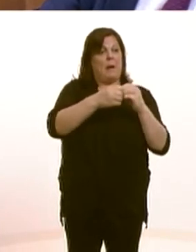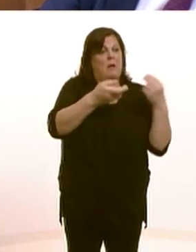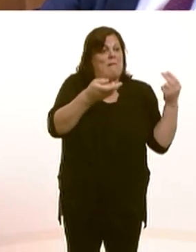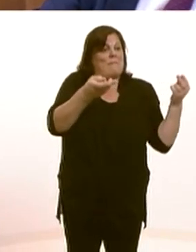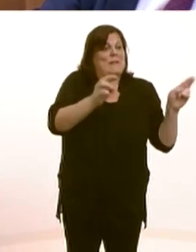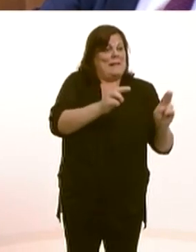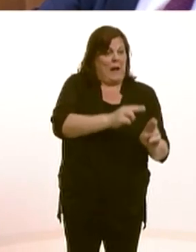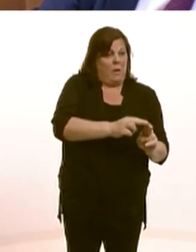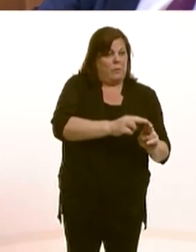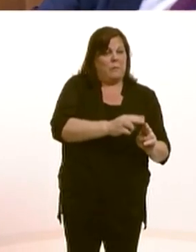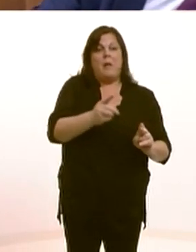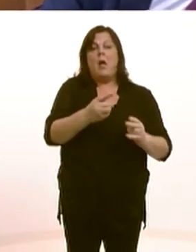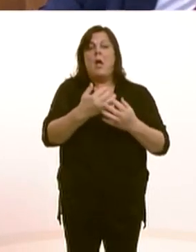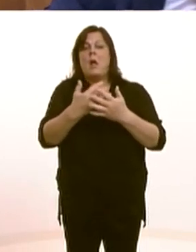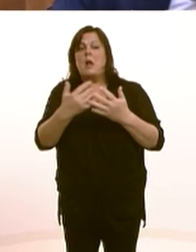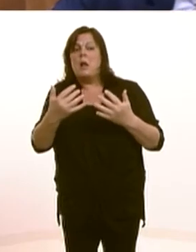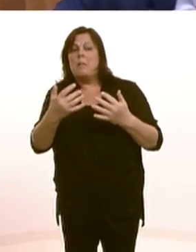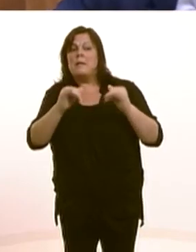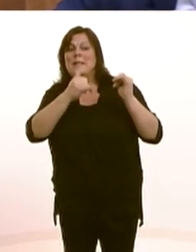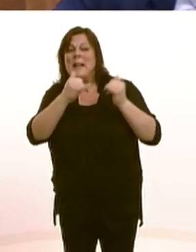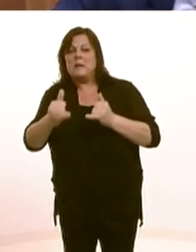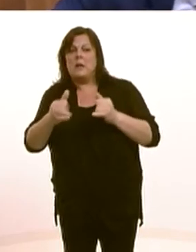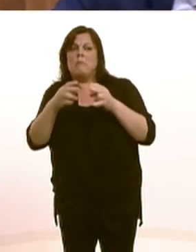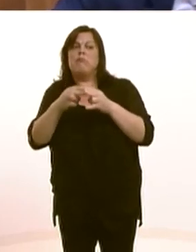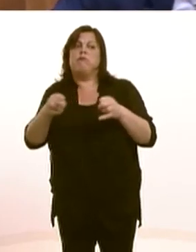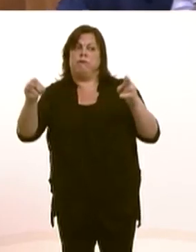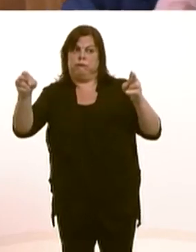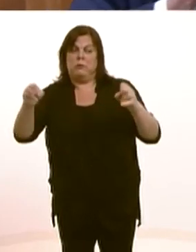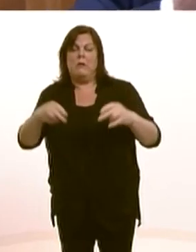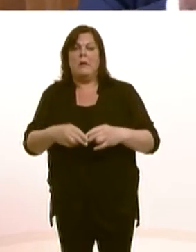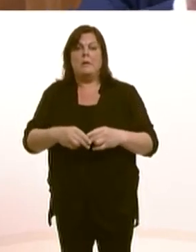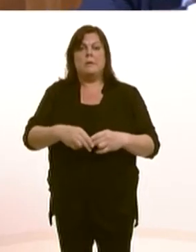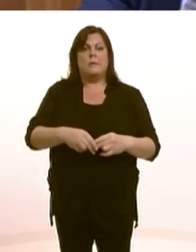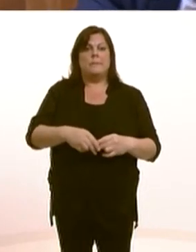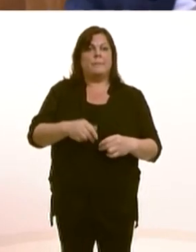We know that there are no difficulties in terms of international trade, as far as bovine TB is concerned.